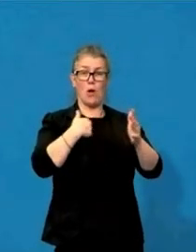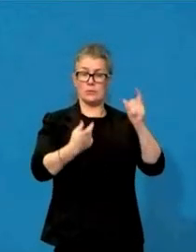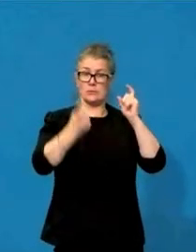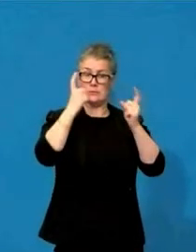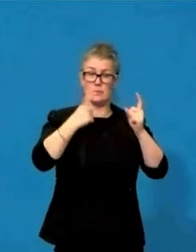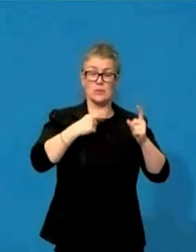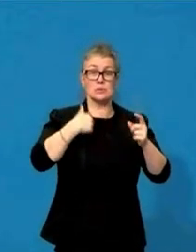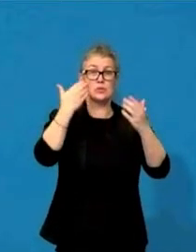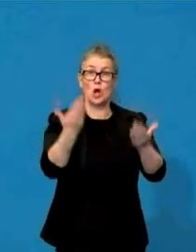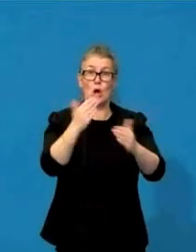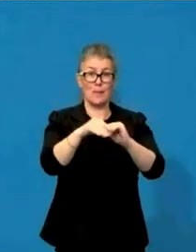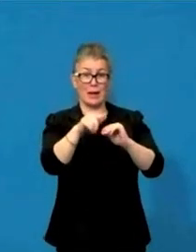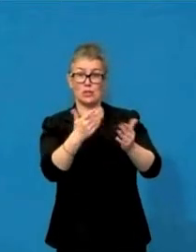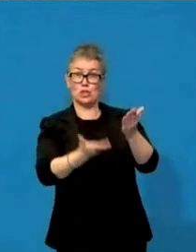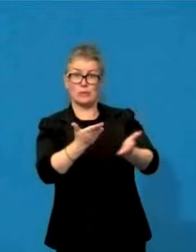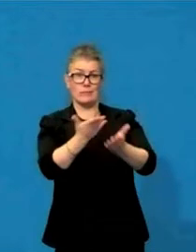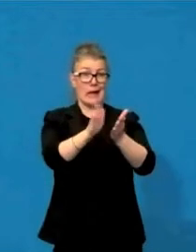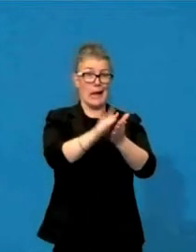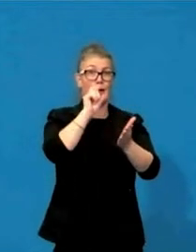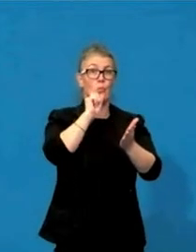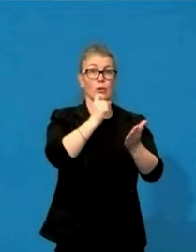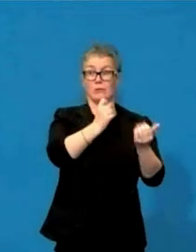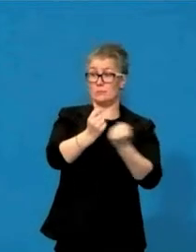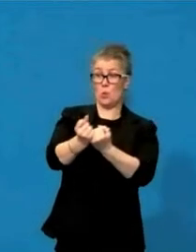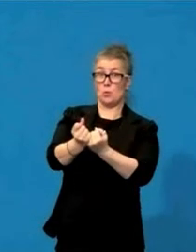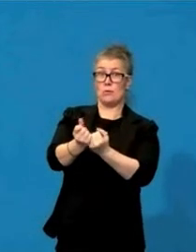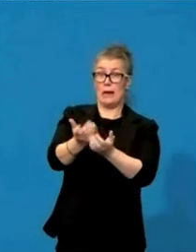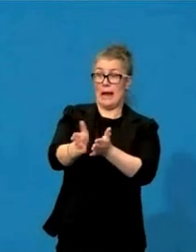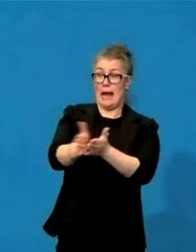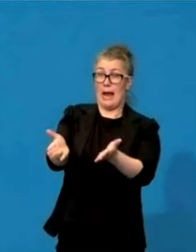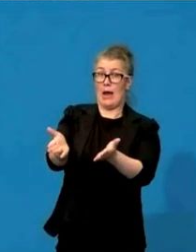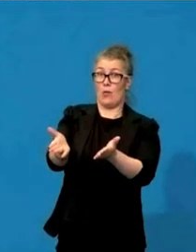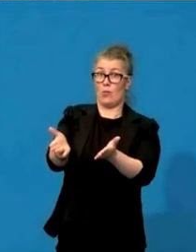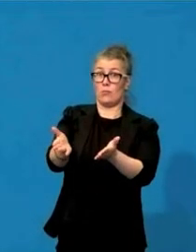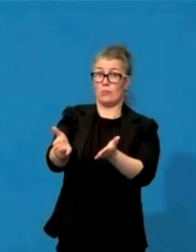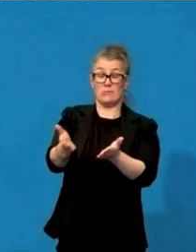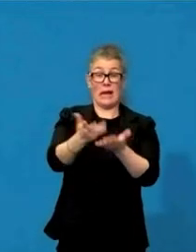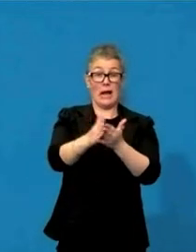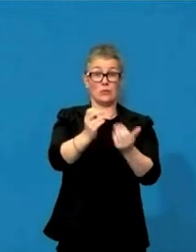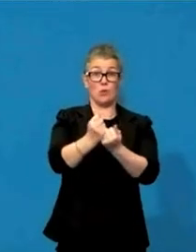service and how they were going support Ronita and myself in regards to services and